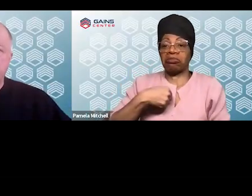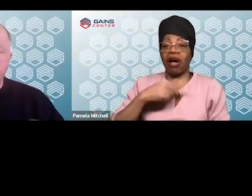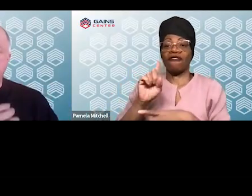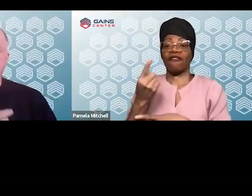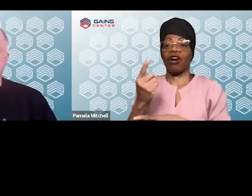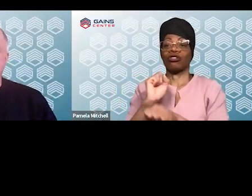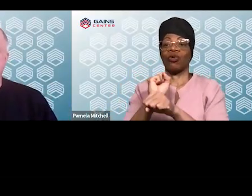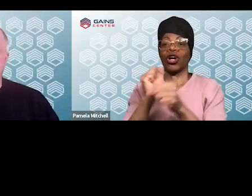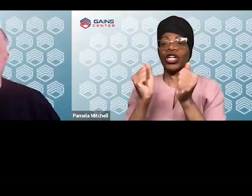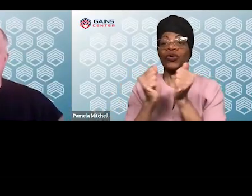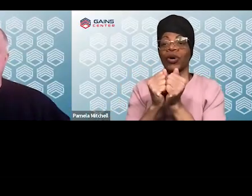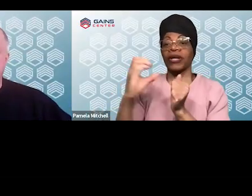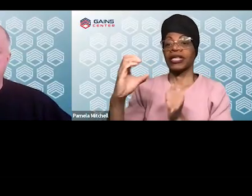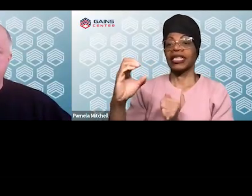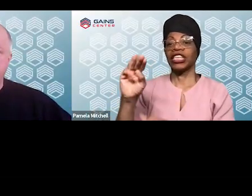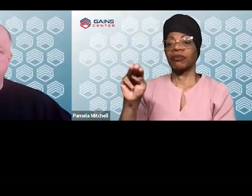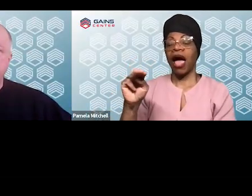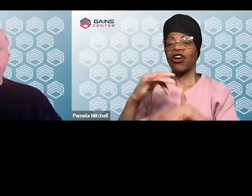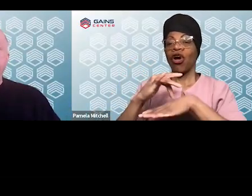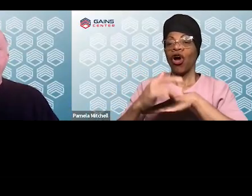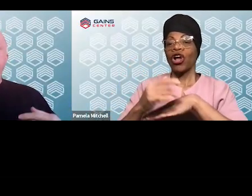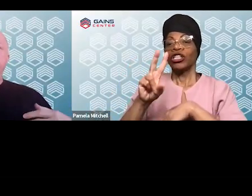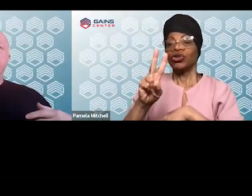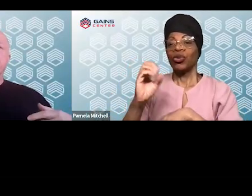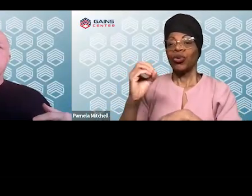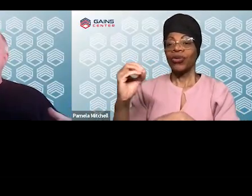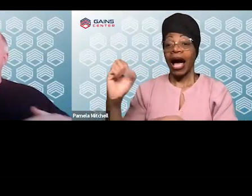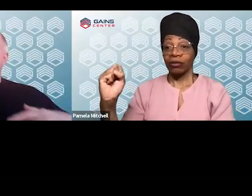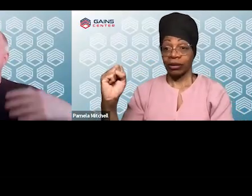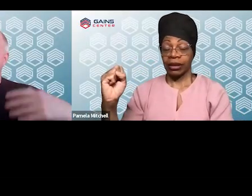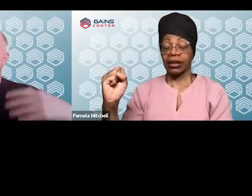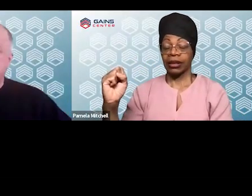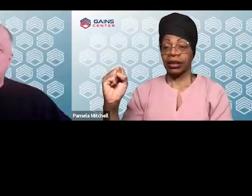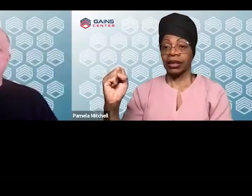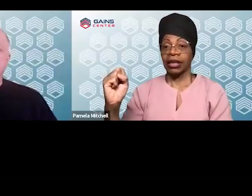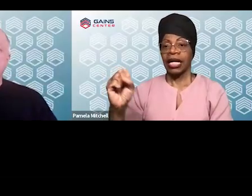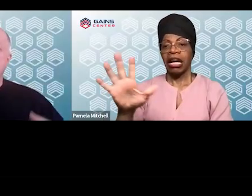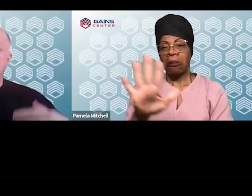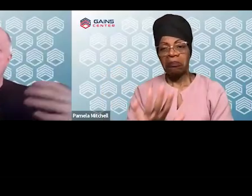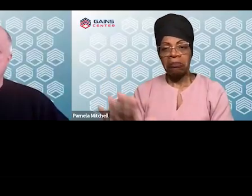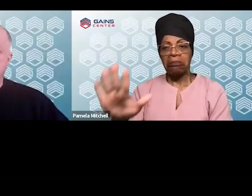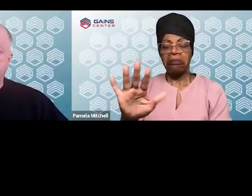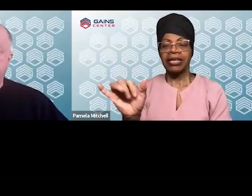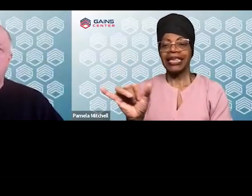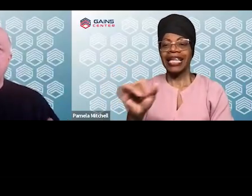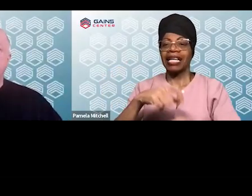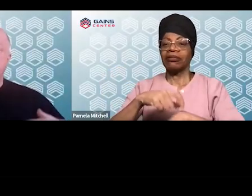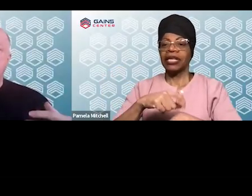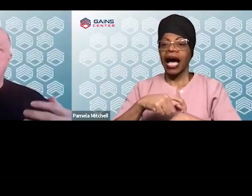with contingency management in the early 2000s, that was about the same time that drug courts were taking off,